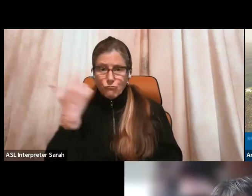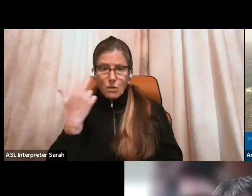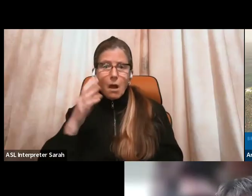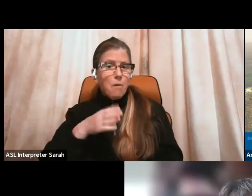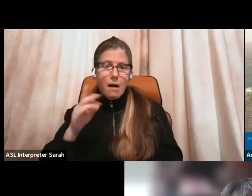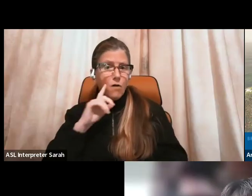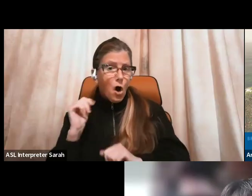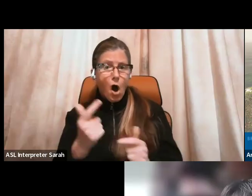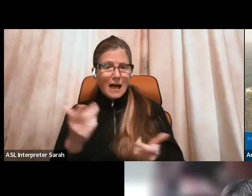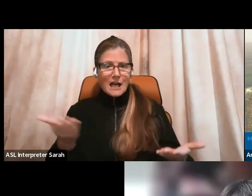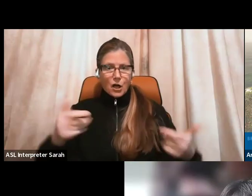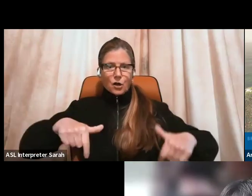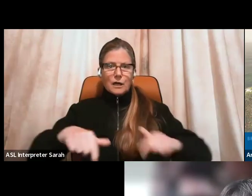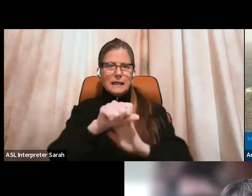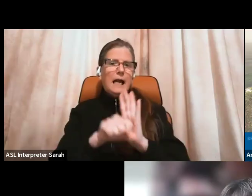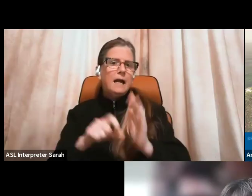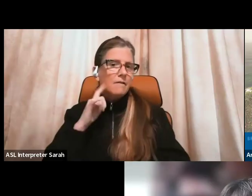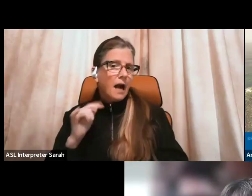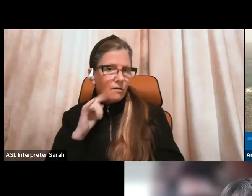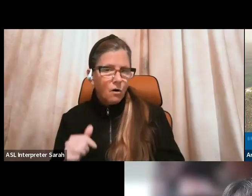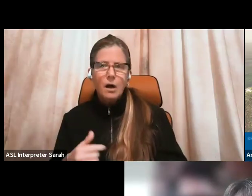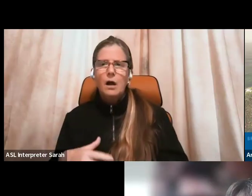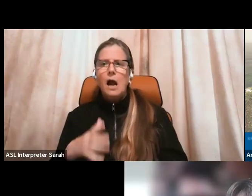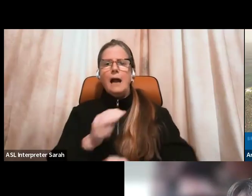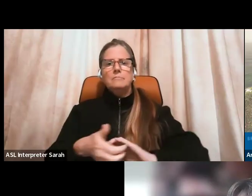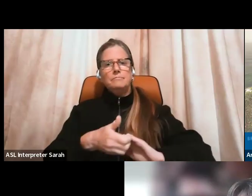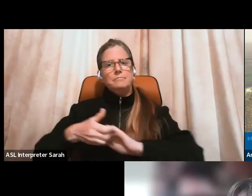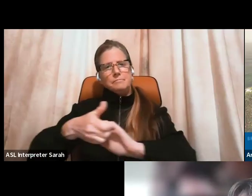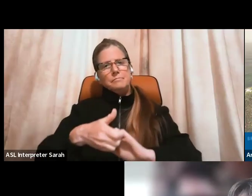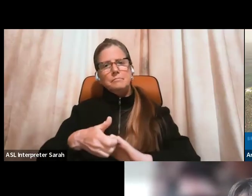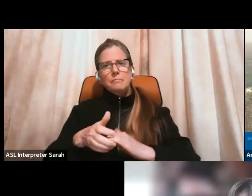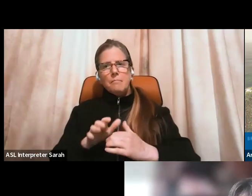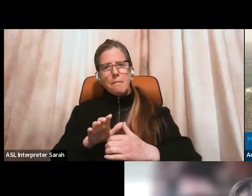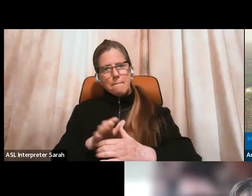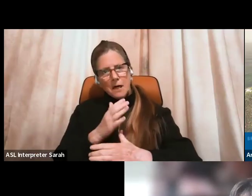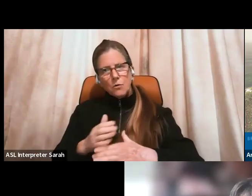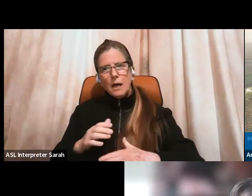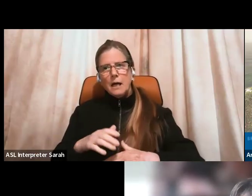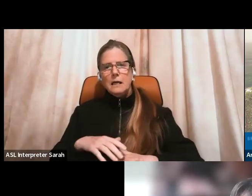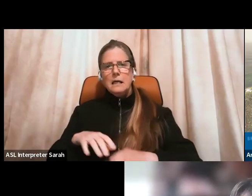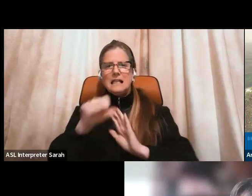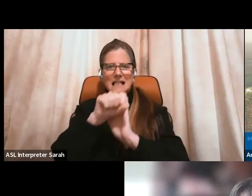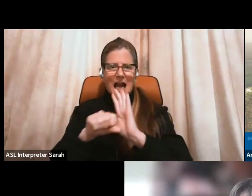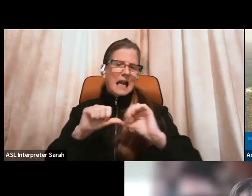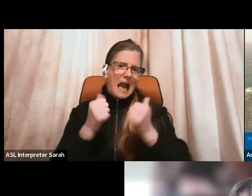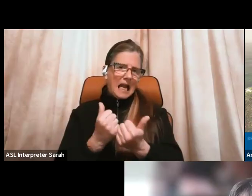here in California, and the collaborative effort between, state agencies like the Public Utilities